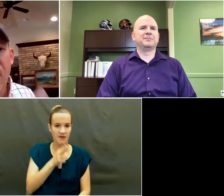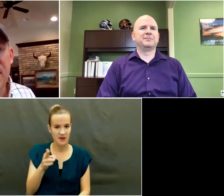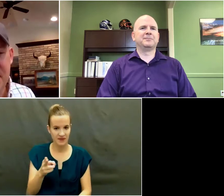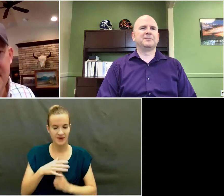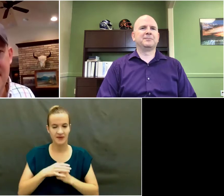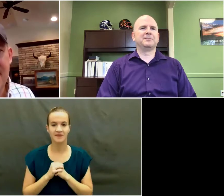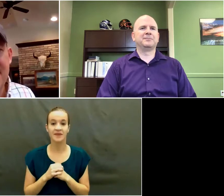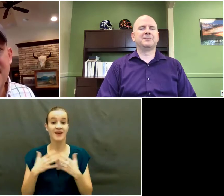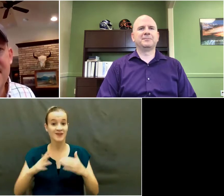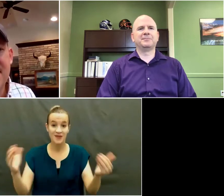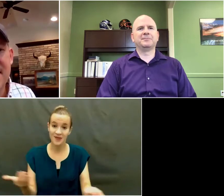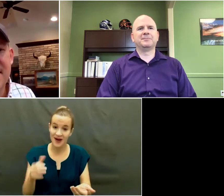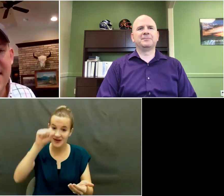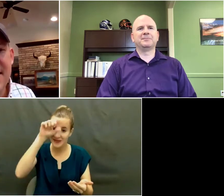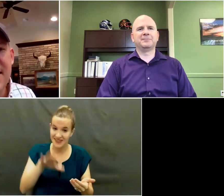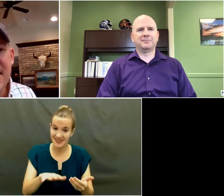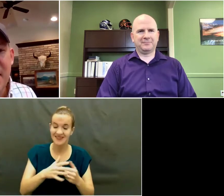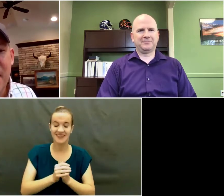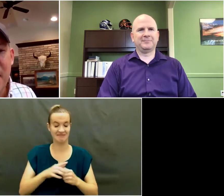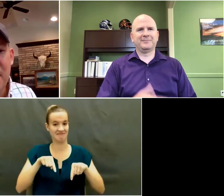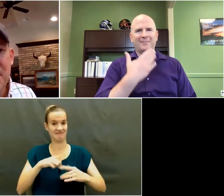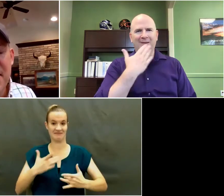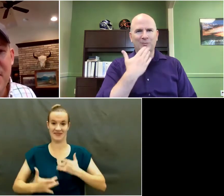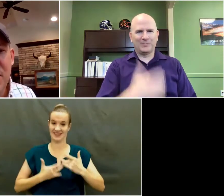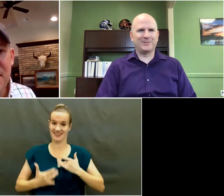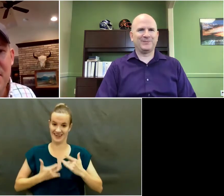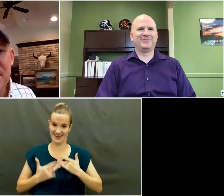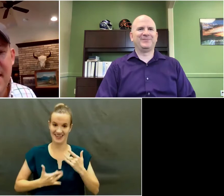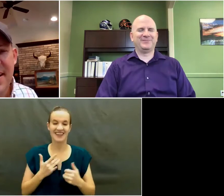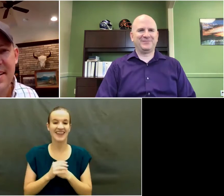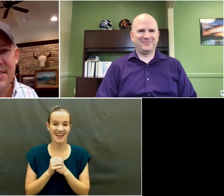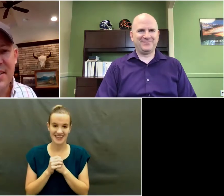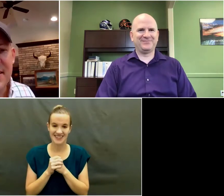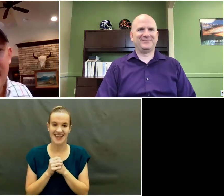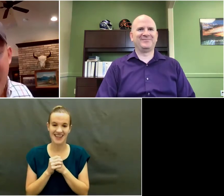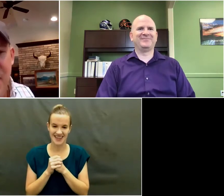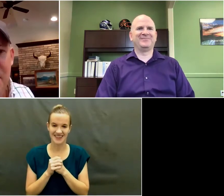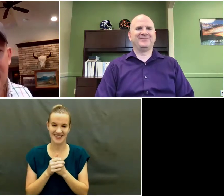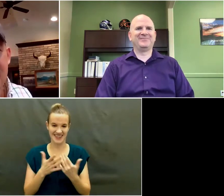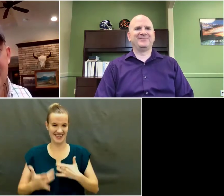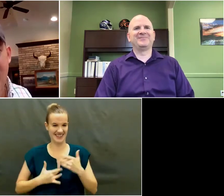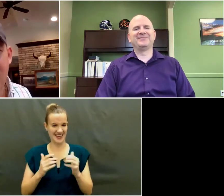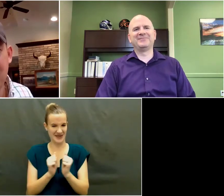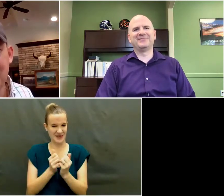welcome, Steven. This is exciting to be here with you and to have an opportunity to talk with you.